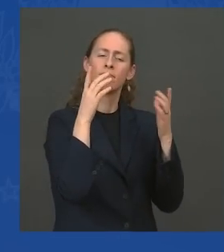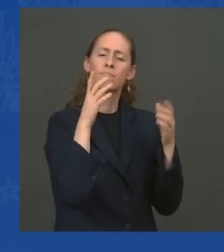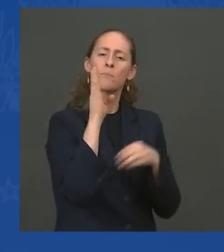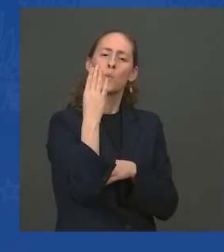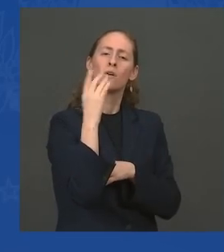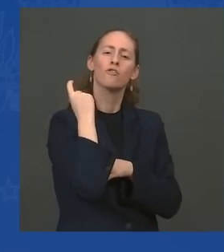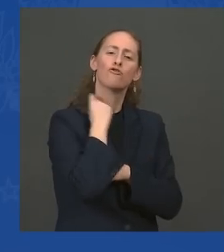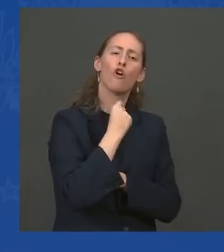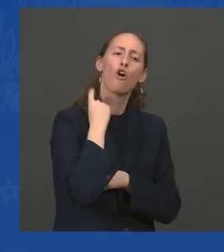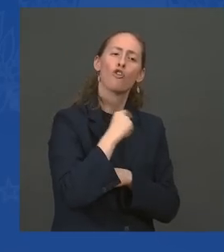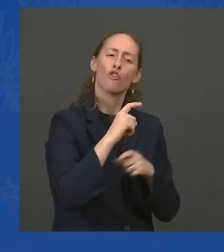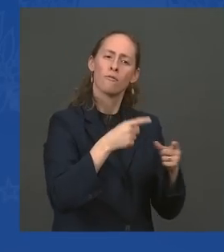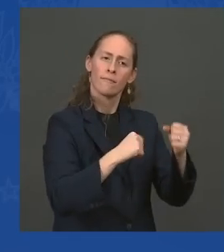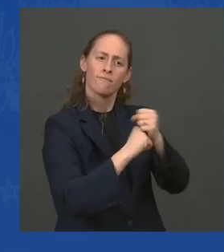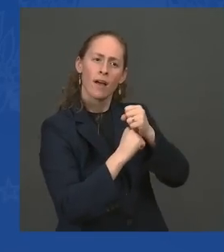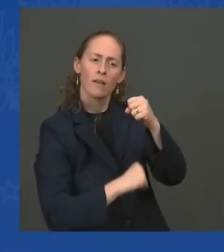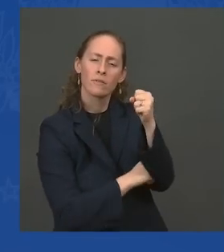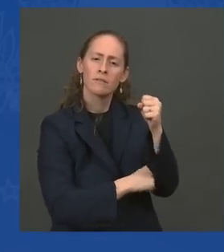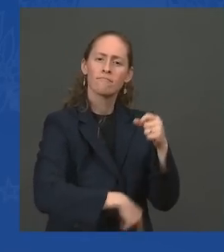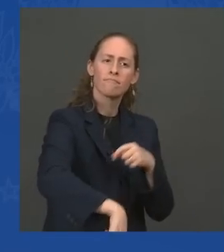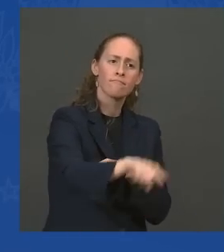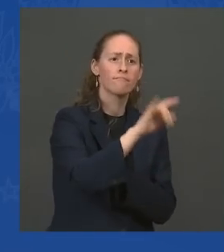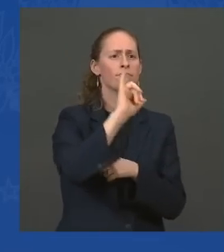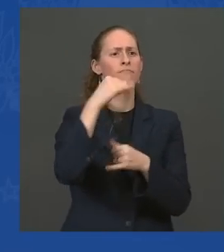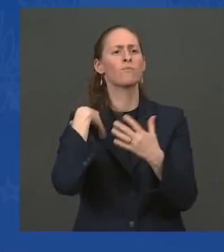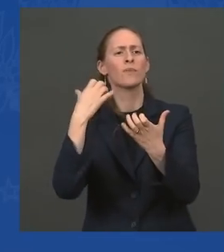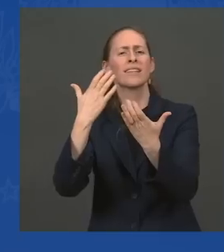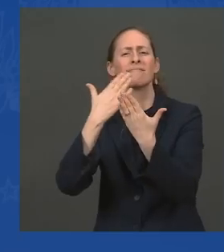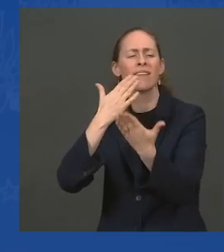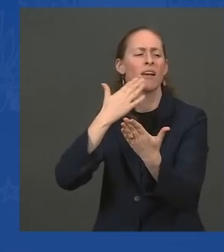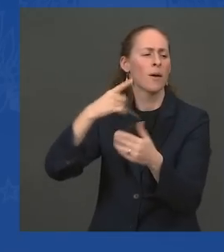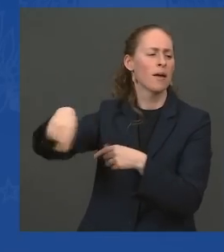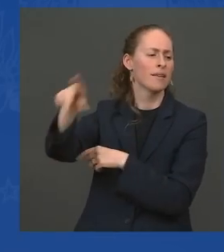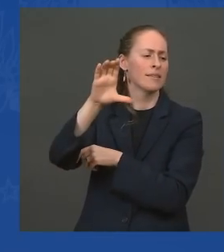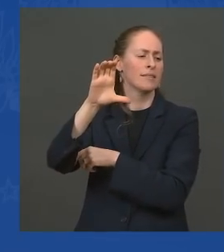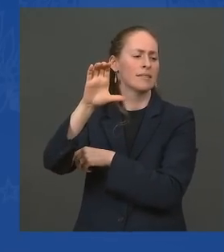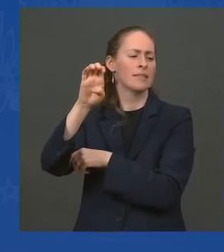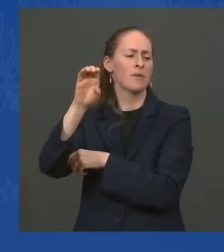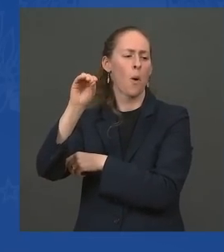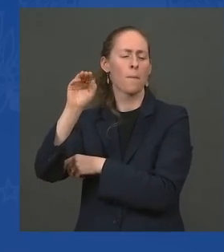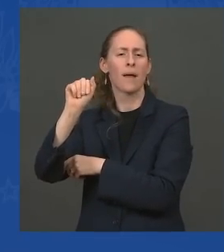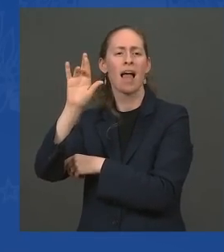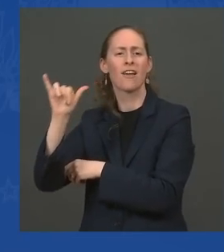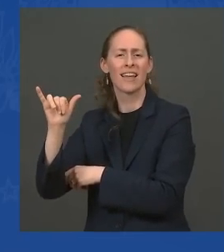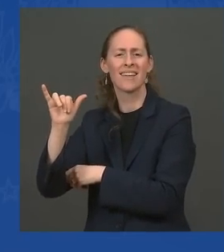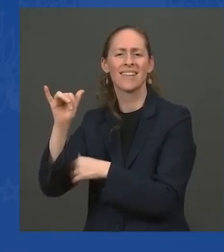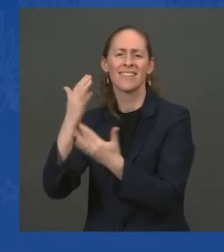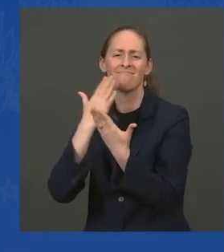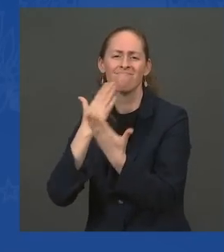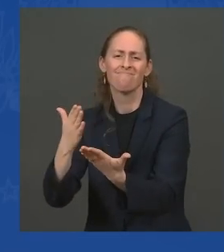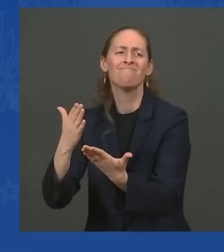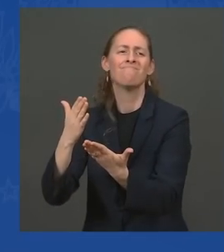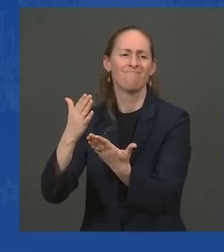for your incredible work here. Where are you, Mary? Thank you so much, Mary. And you've got a beautiful introduction here. So another round of applause for Mary.